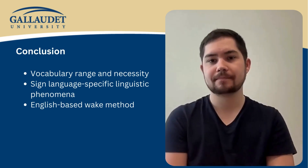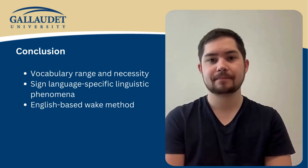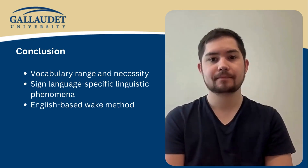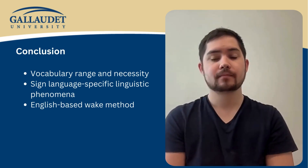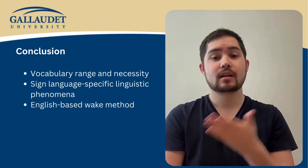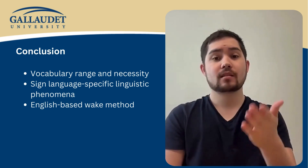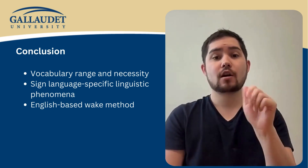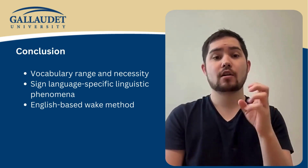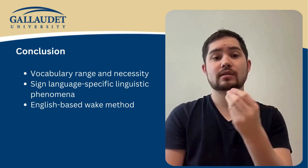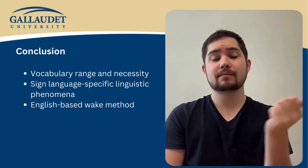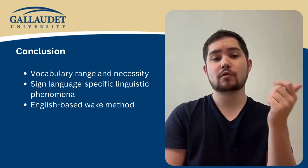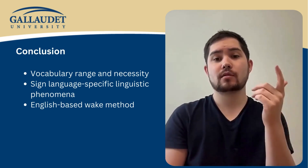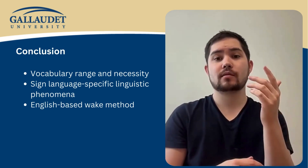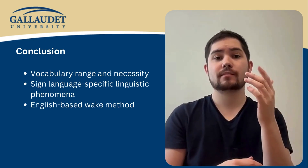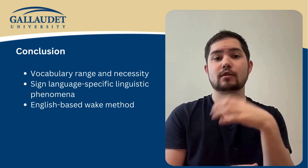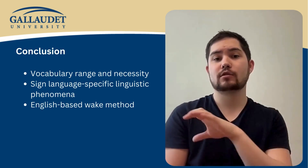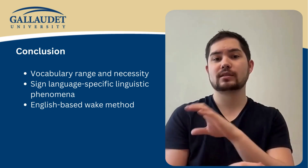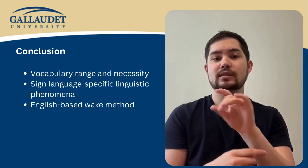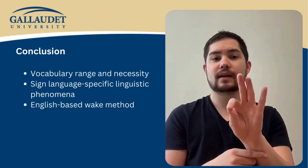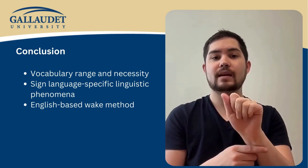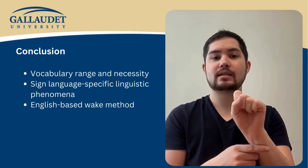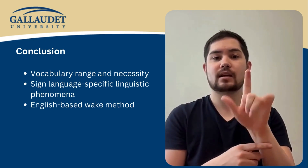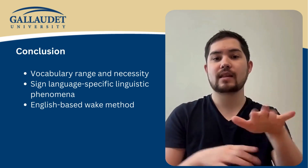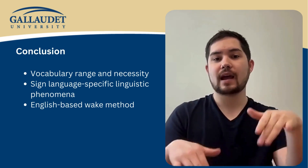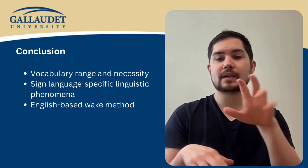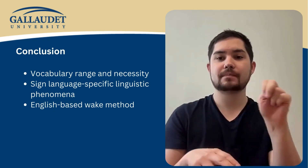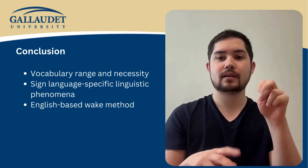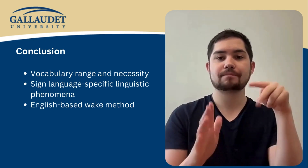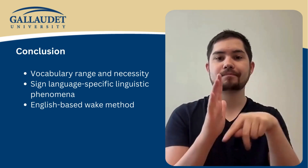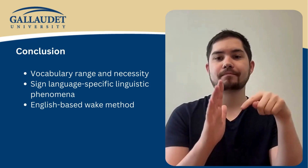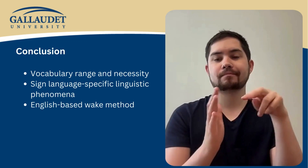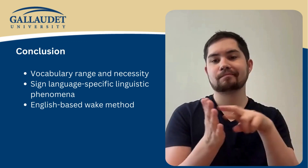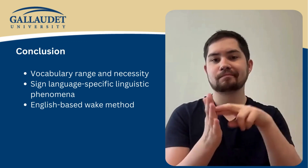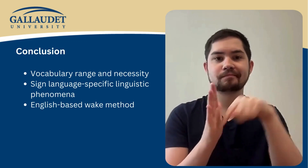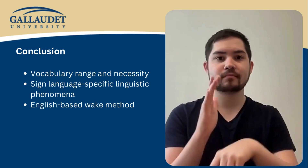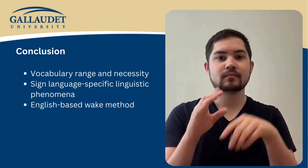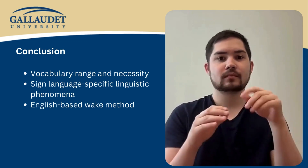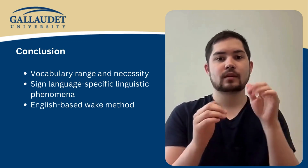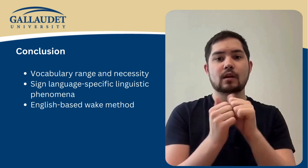several characteristics of ASL that haven't been looked at yet in relation to these interactions,